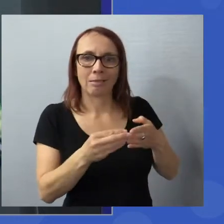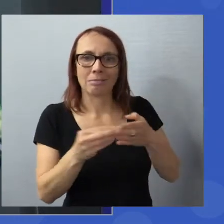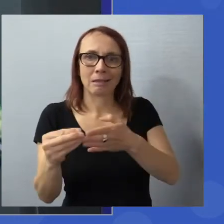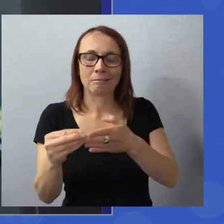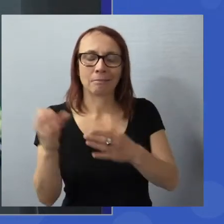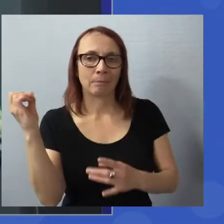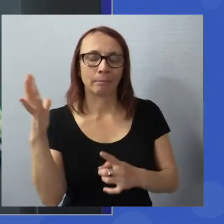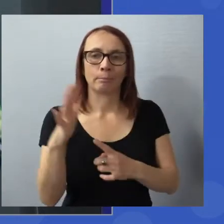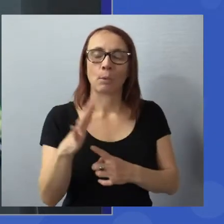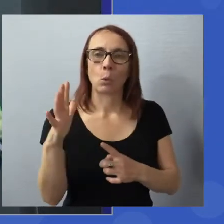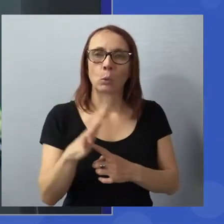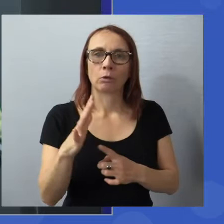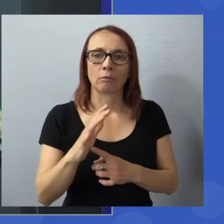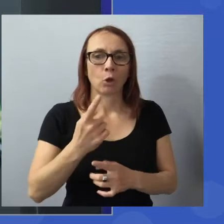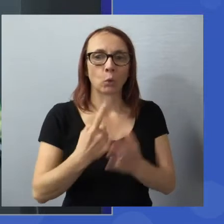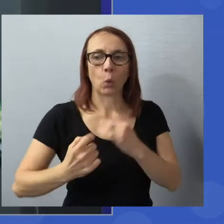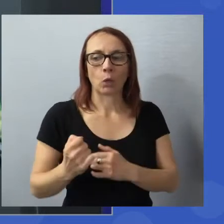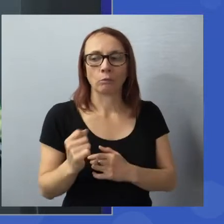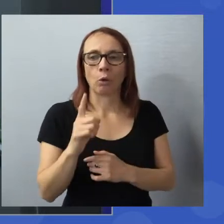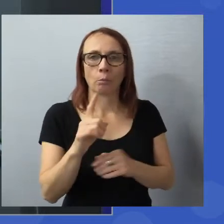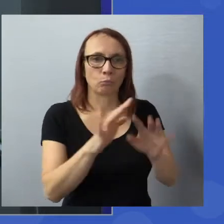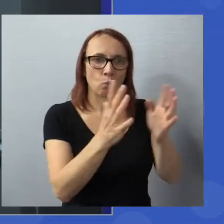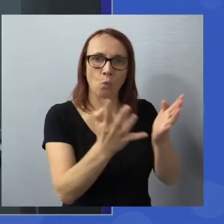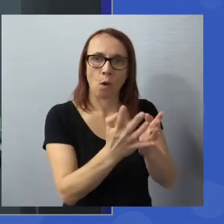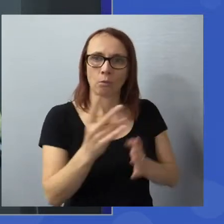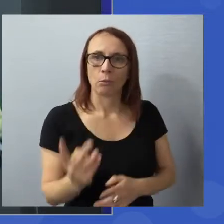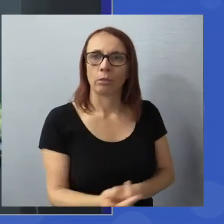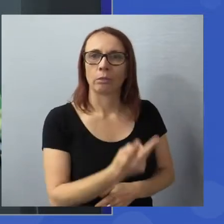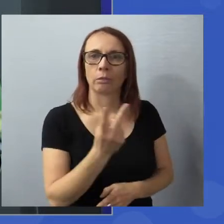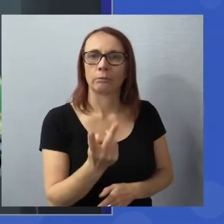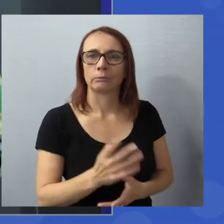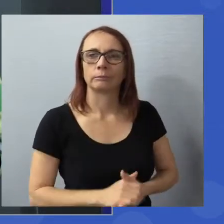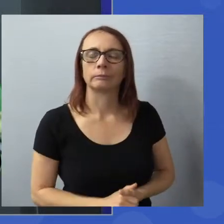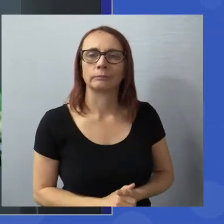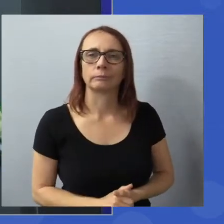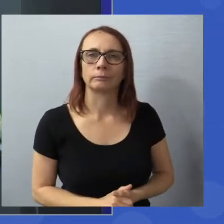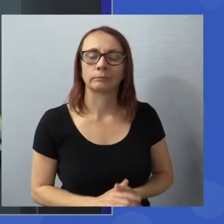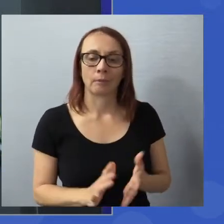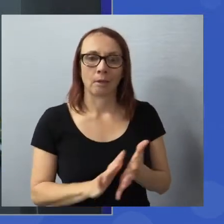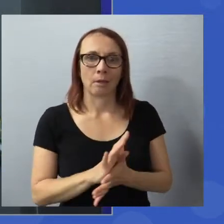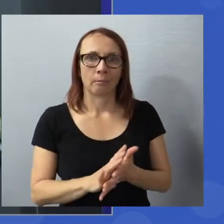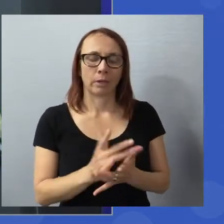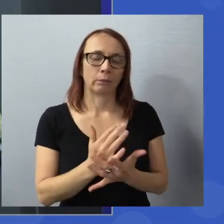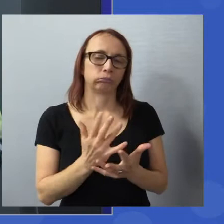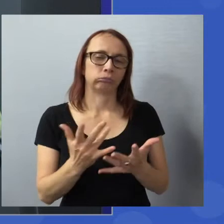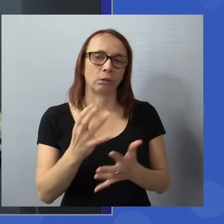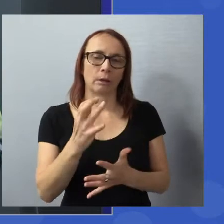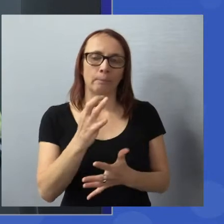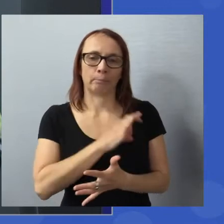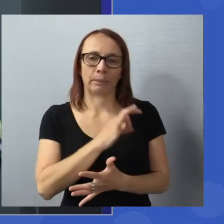of not only Scotland and often after the world this would provide the greatest number of positive benefits for Scotland and its people